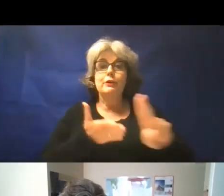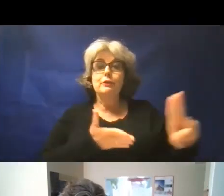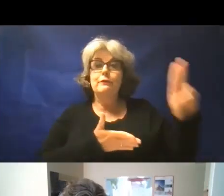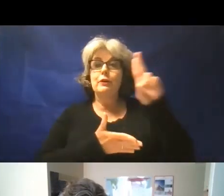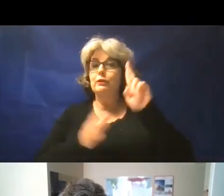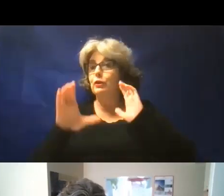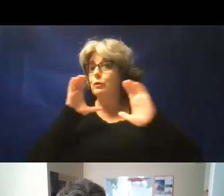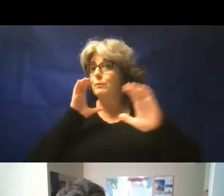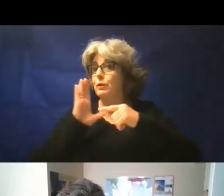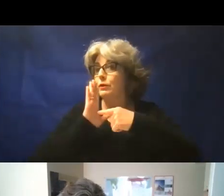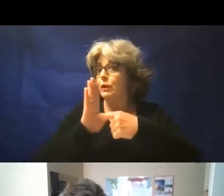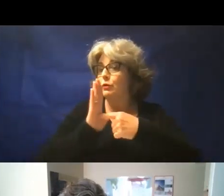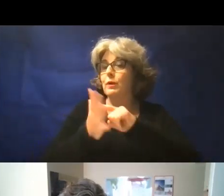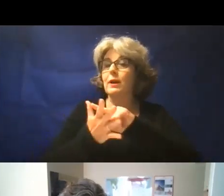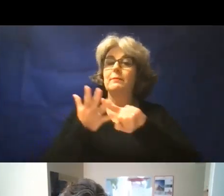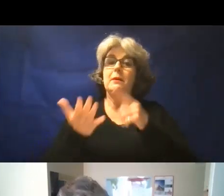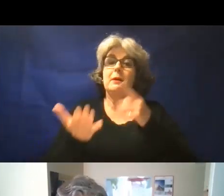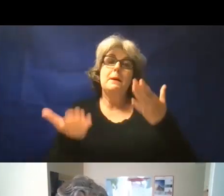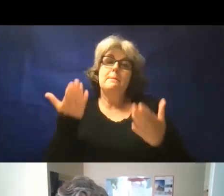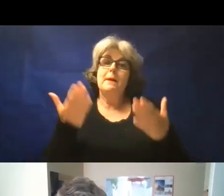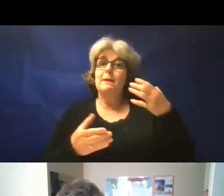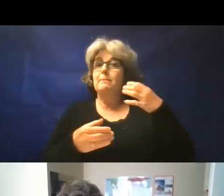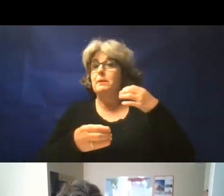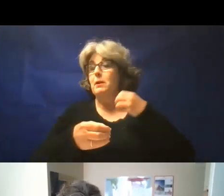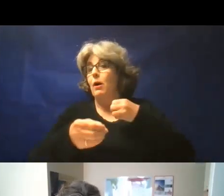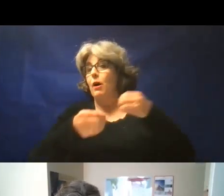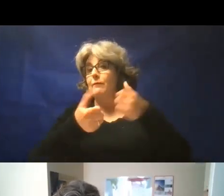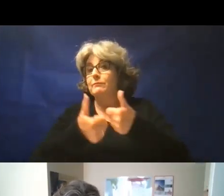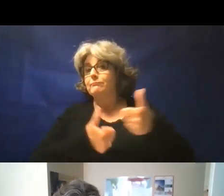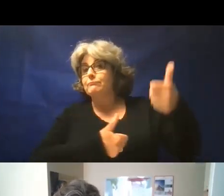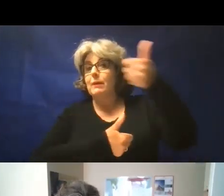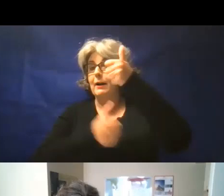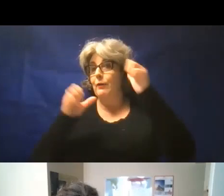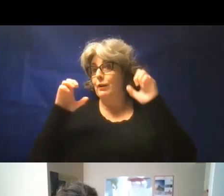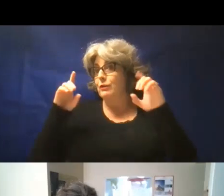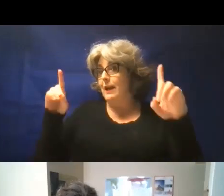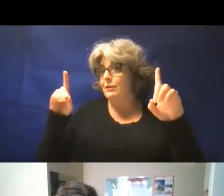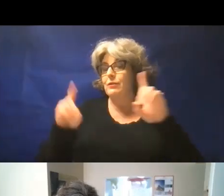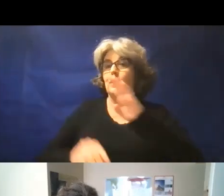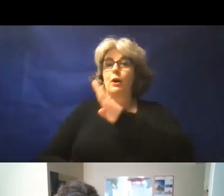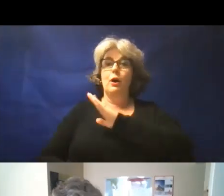representative, maybe office of commissioner of higher education, board of regents, and others